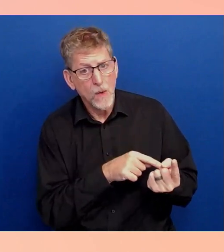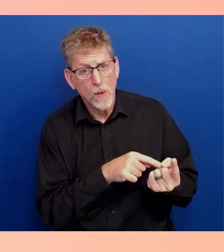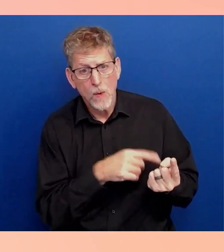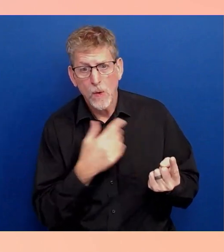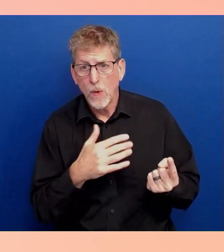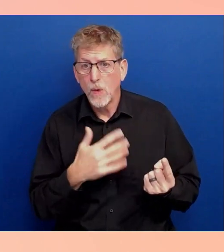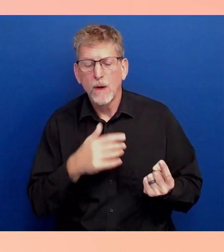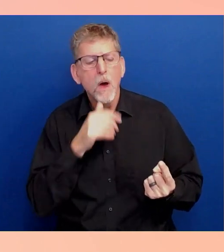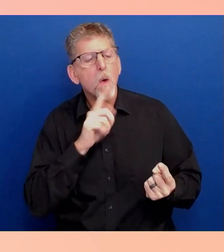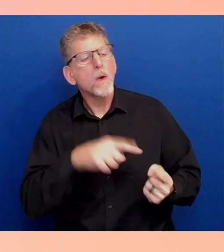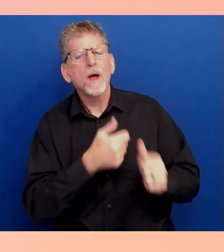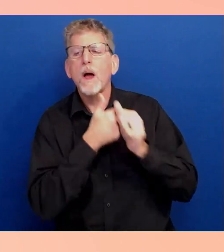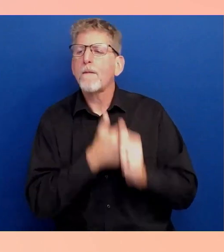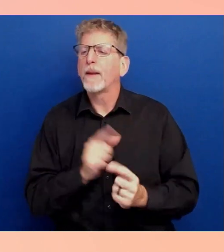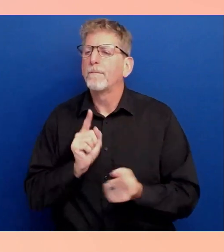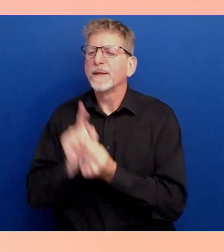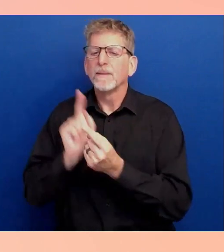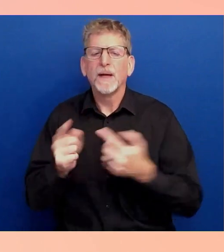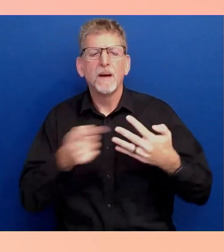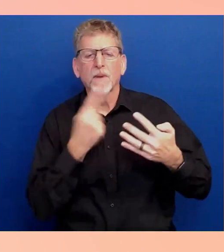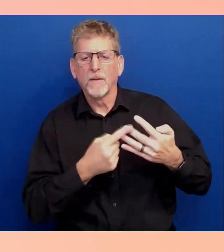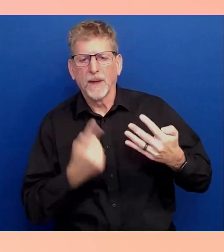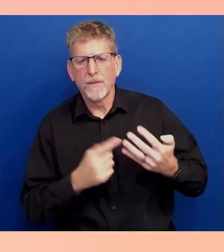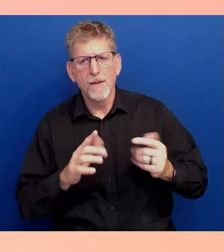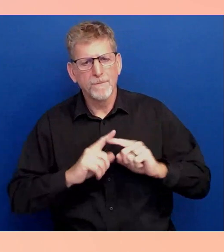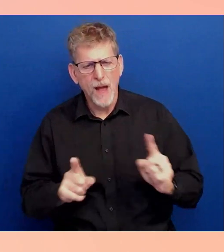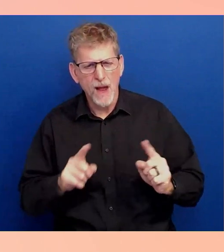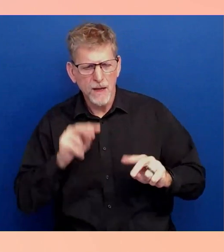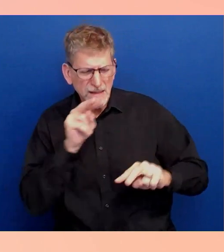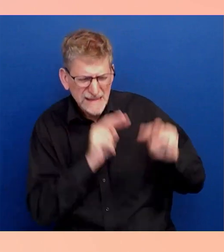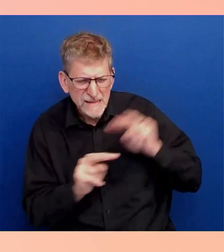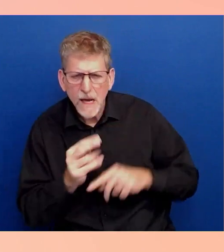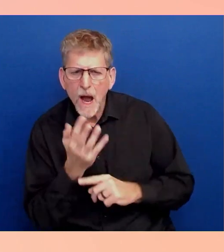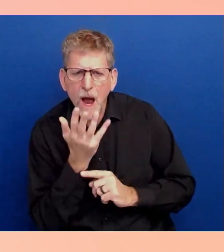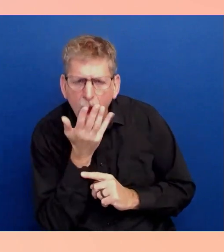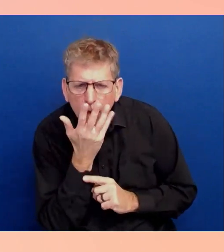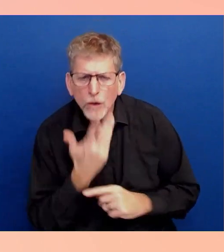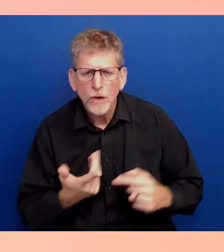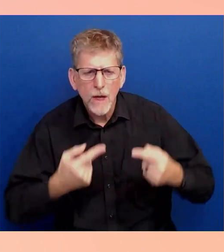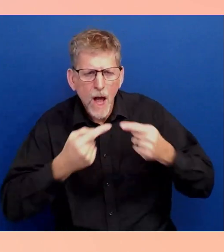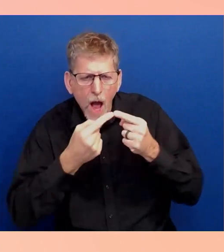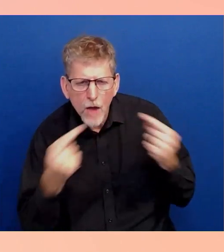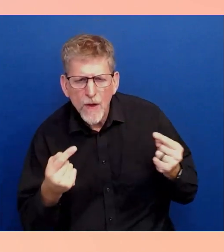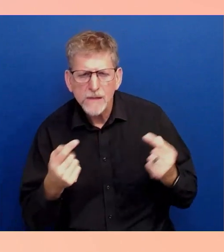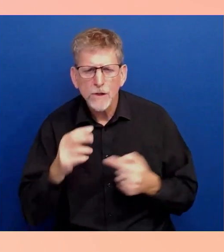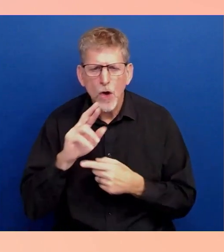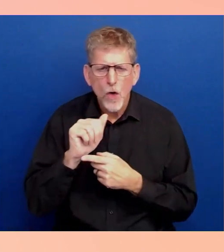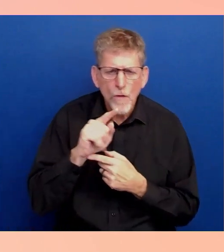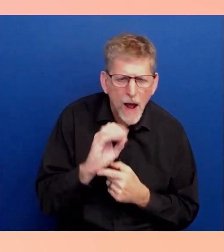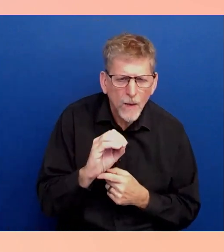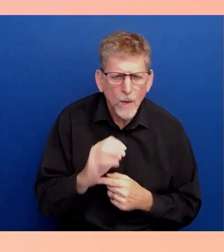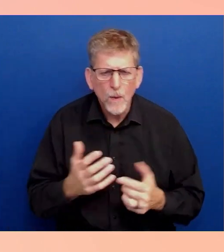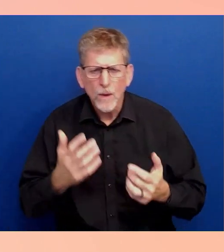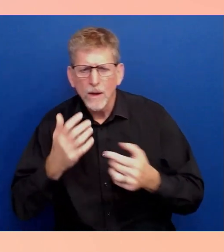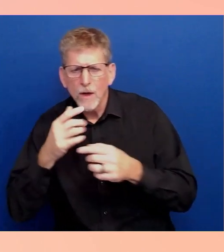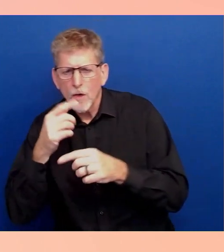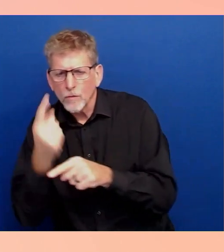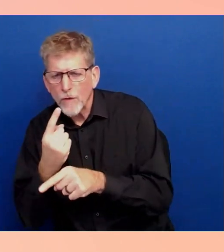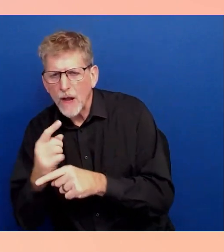or ensuring screen readers generate the correct outputs. It extends to the cognitive requirements as well. When we say that something is accessible,